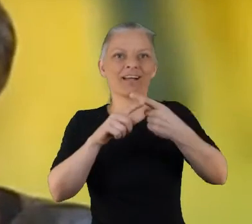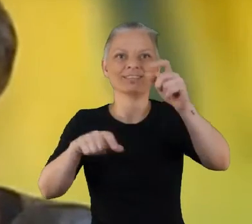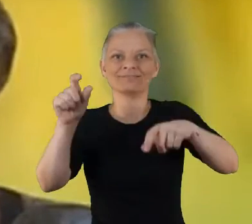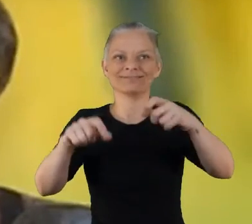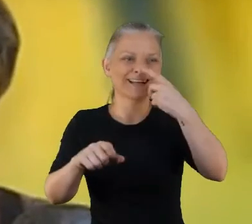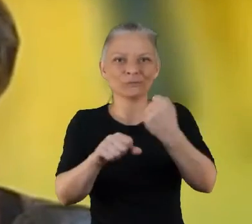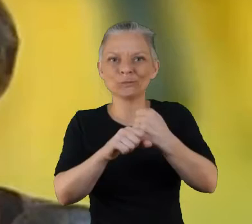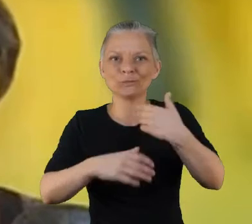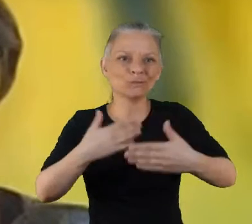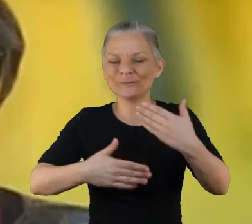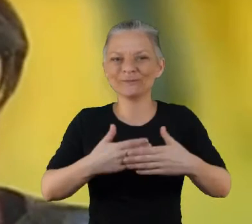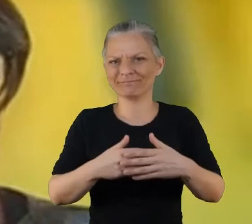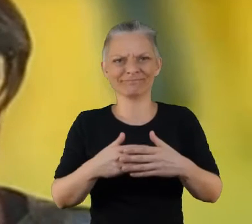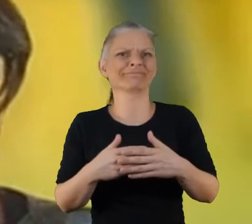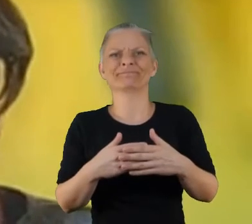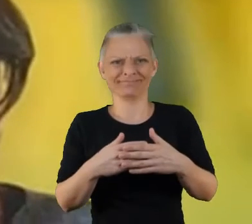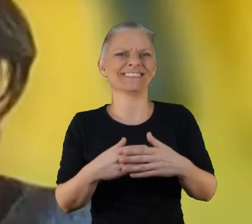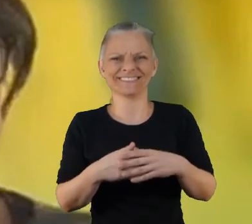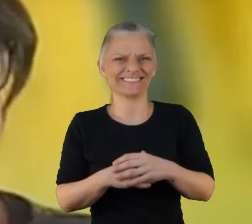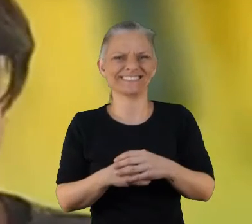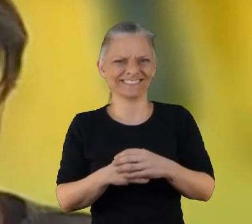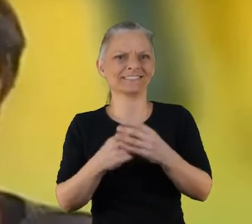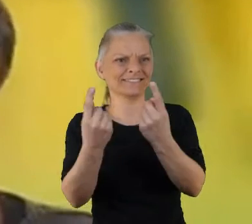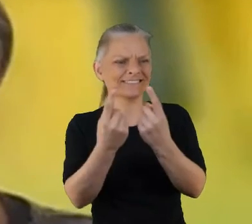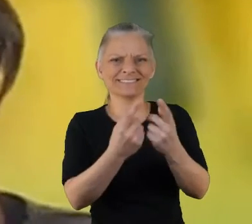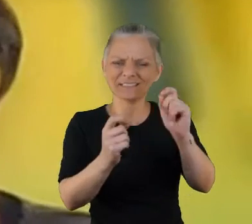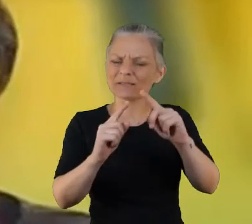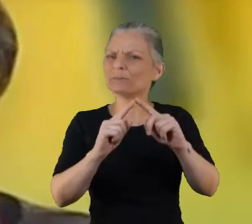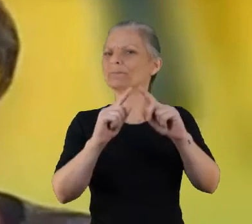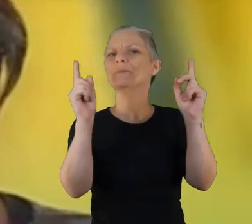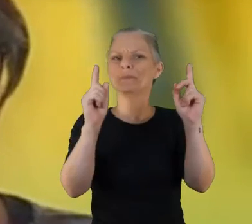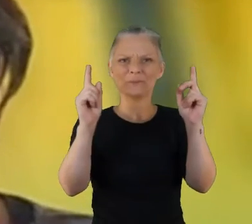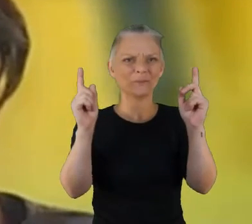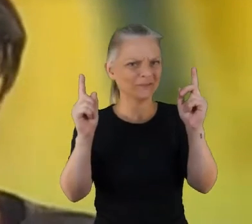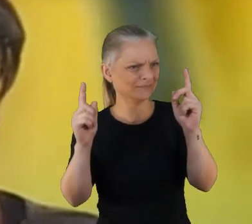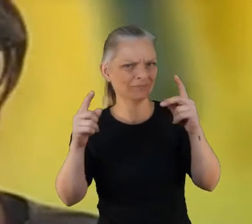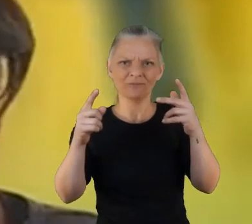hopefully bring some of it in her and reflecting on why we do stuff the way that we do it.